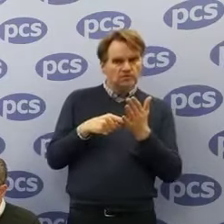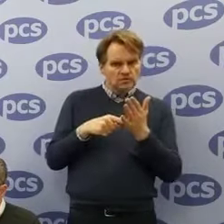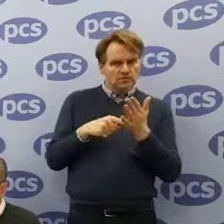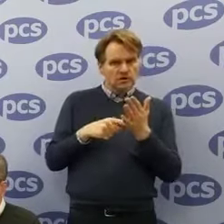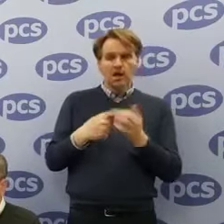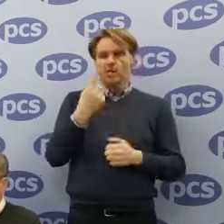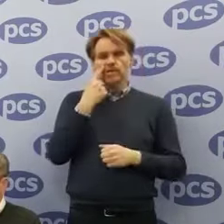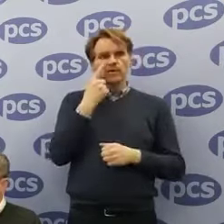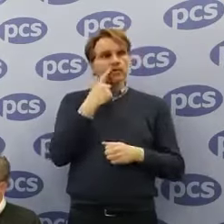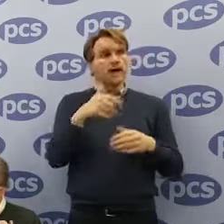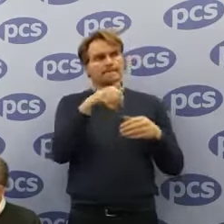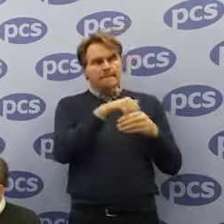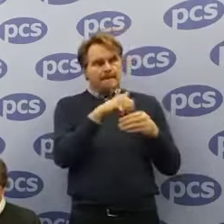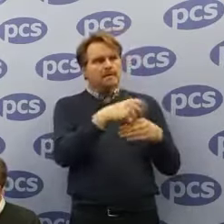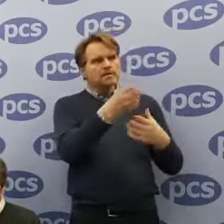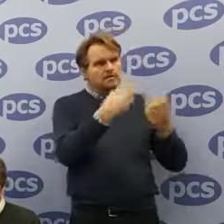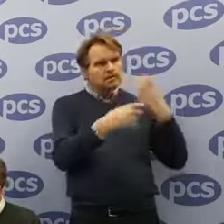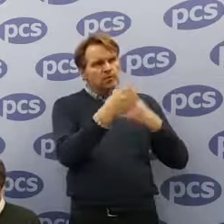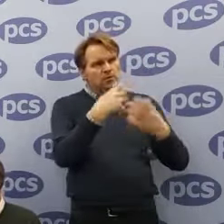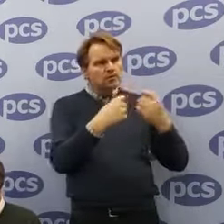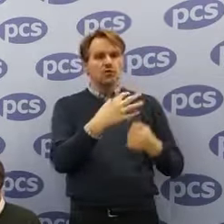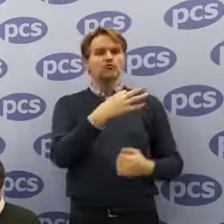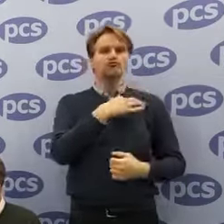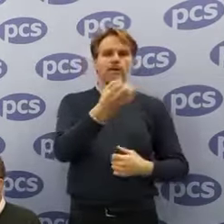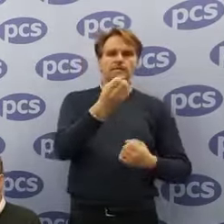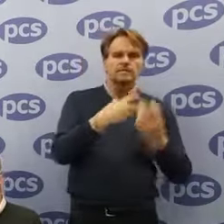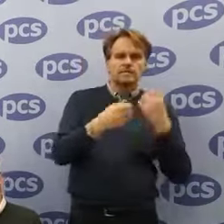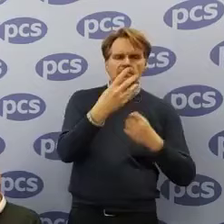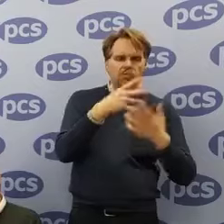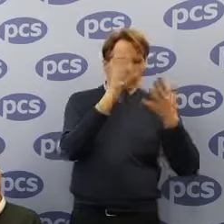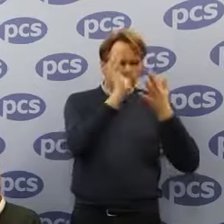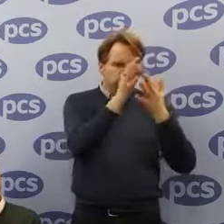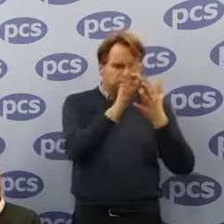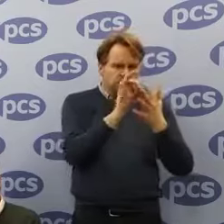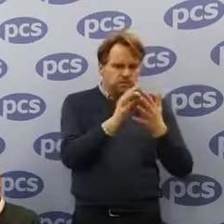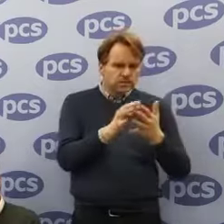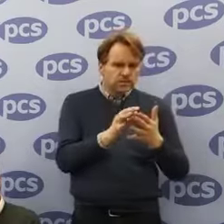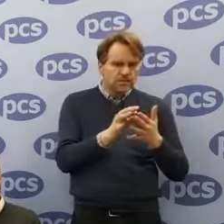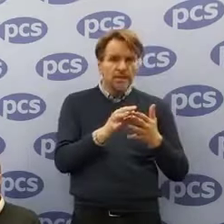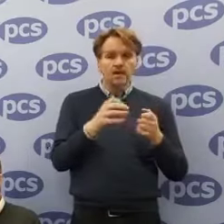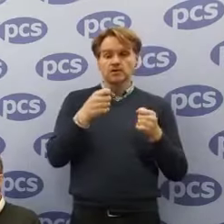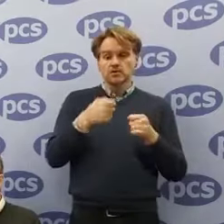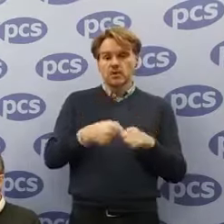us, we fine-tuned a lot of the detail so this year for example when we do our